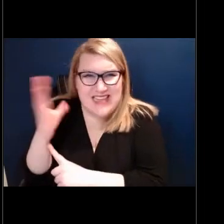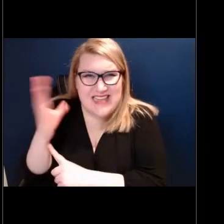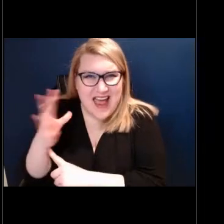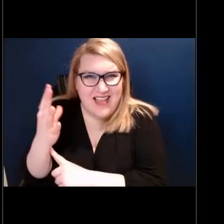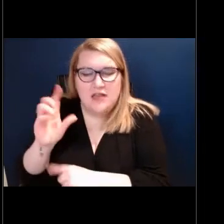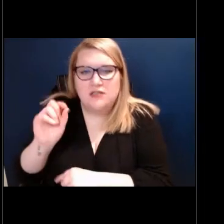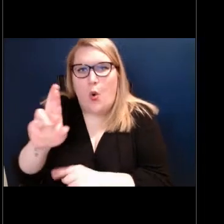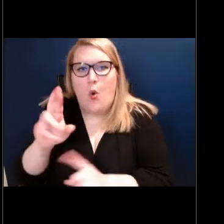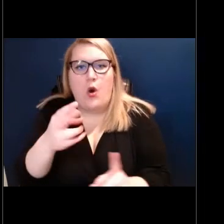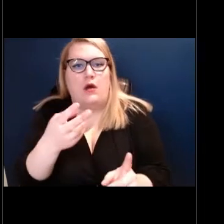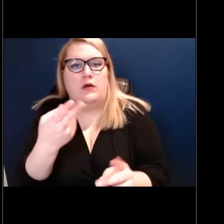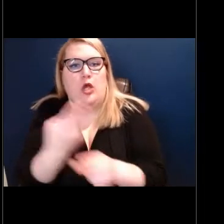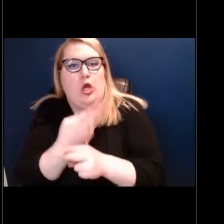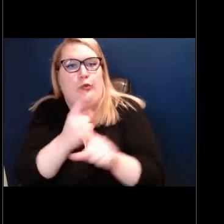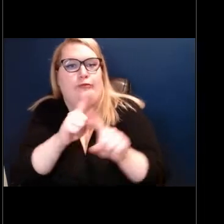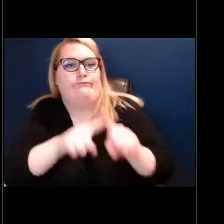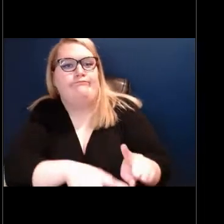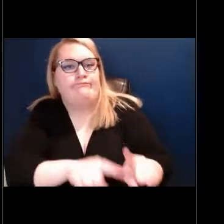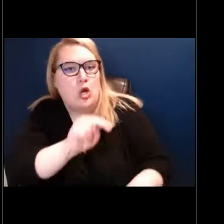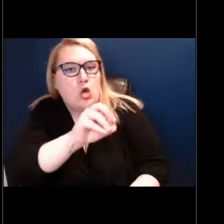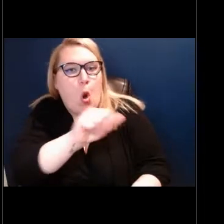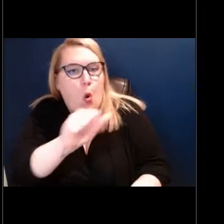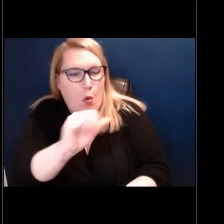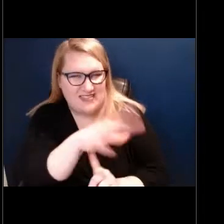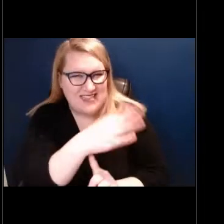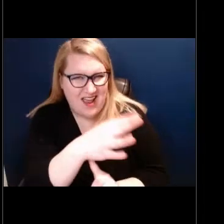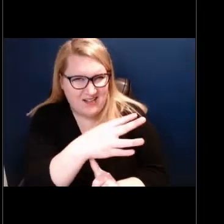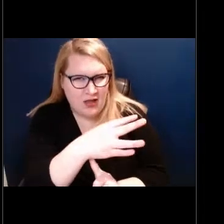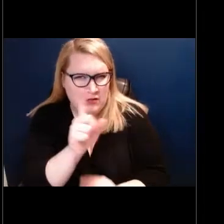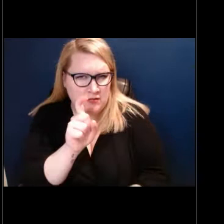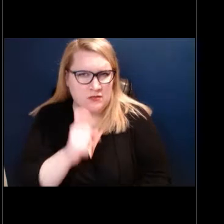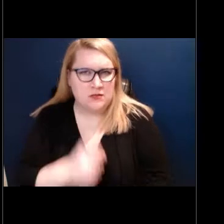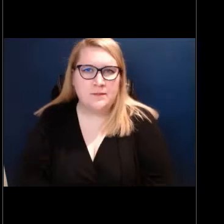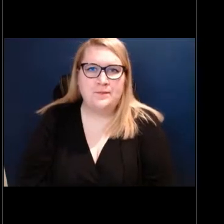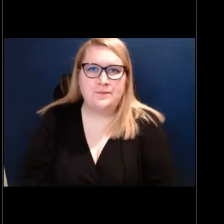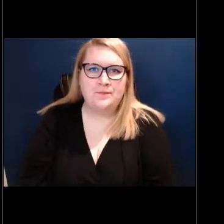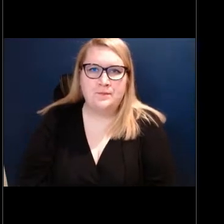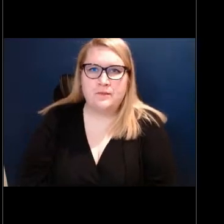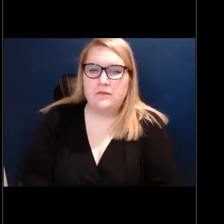on all of the NOAA satellites from which to receive data? Yeah, that's a great question.